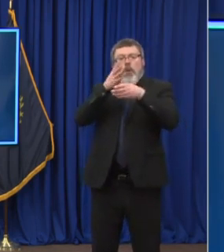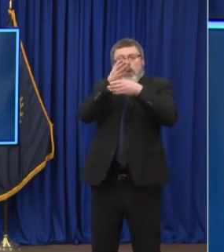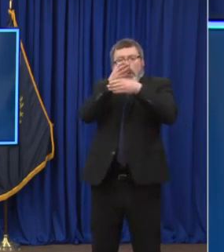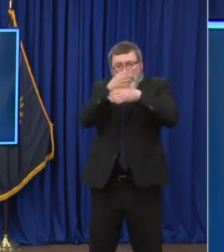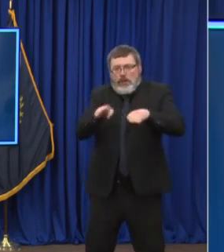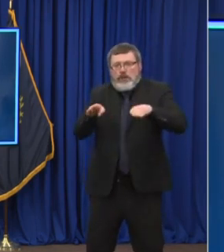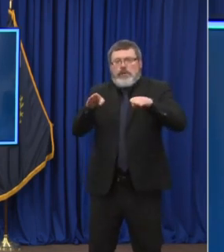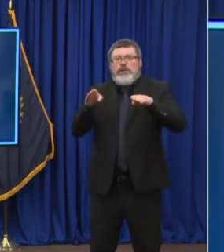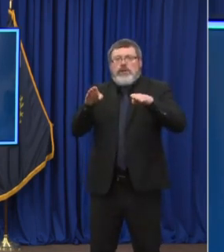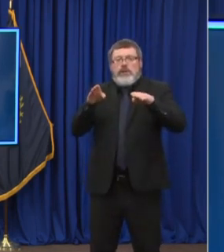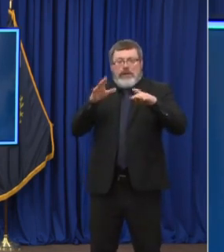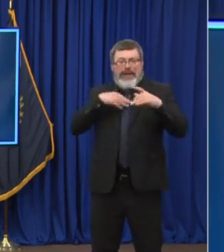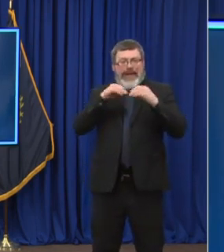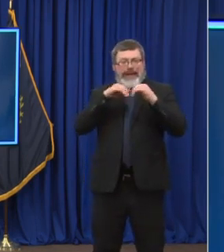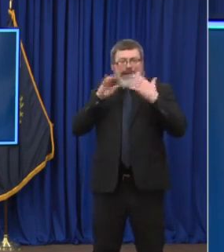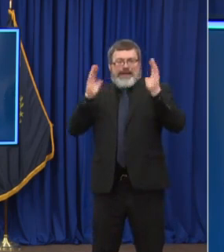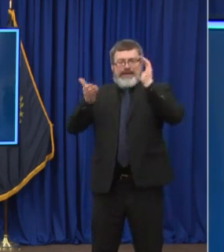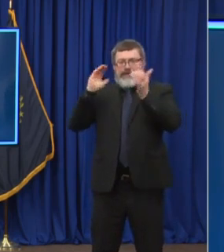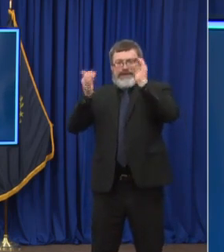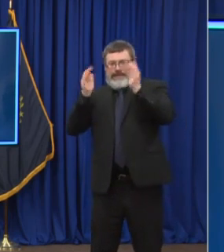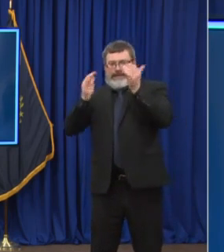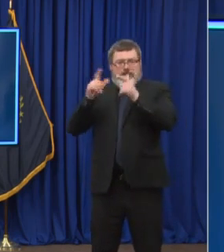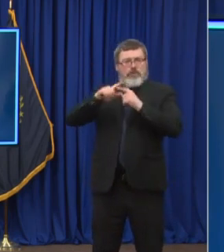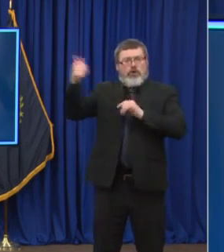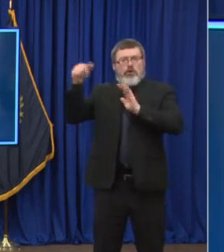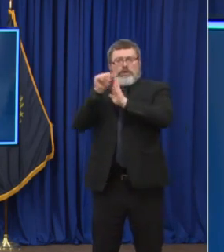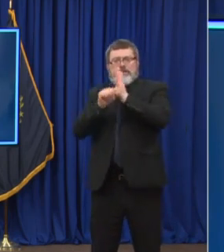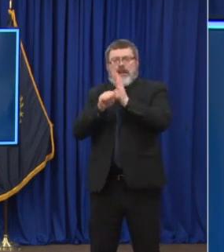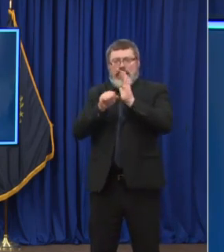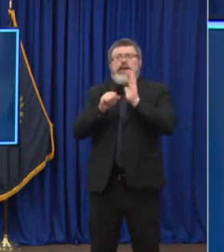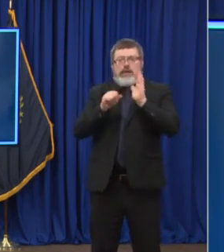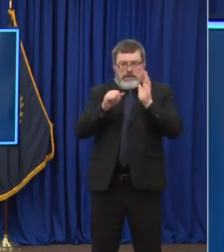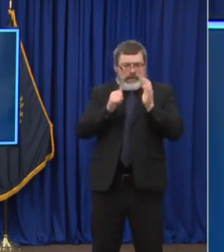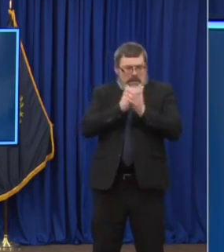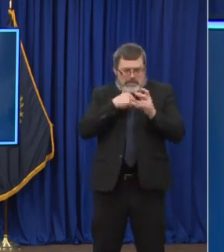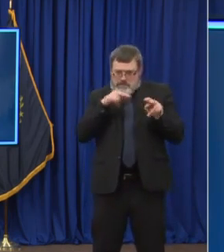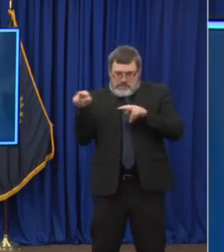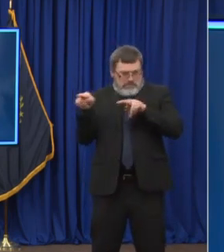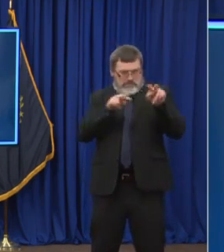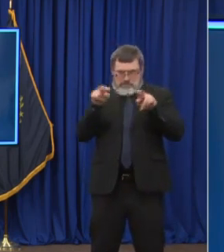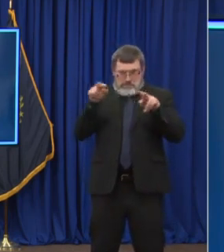IT IS A DATA POINT WE HAVE BEEN TALKING ABOUT QUITE A BIT.